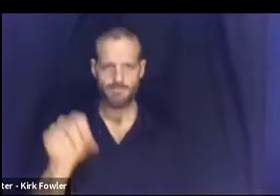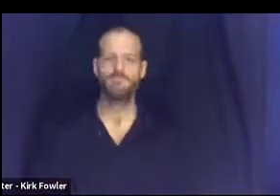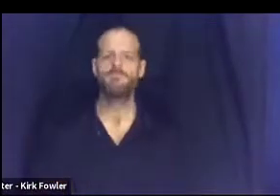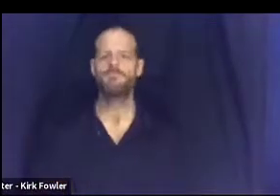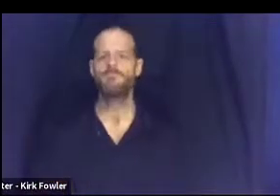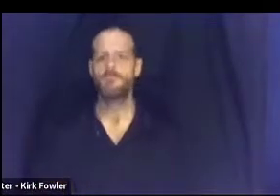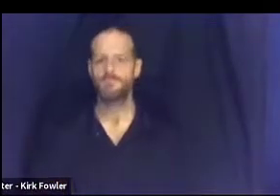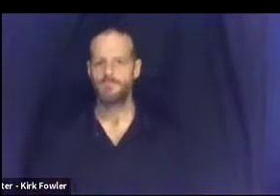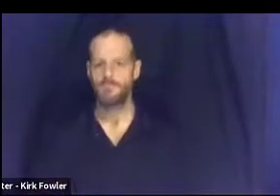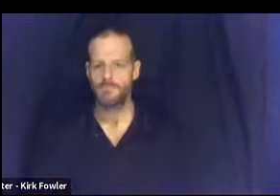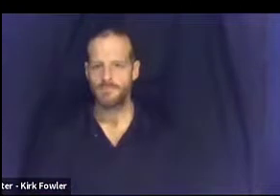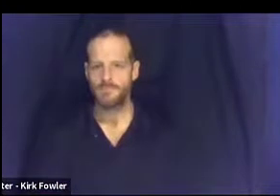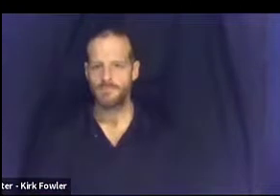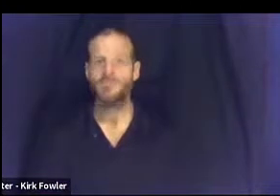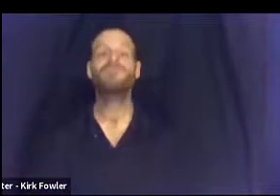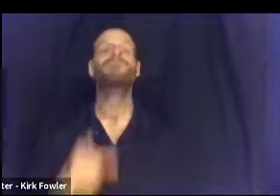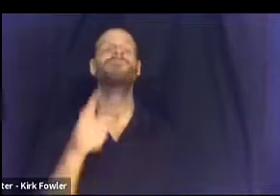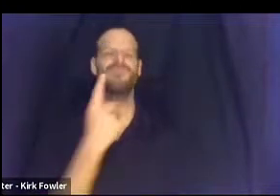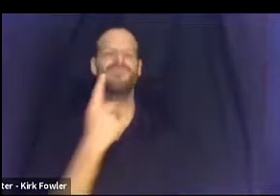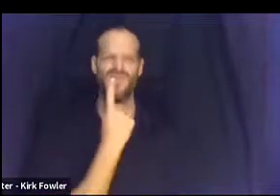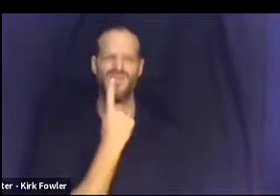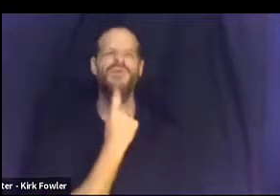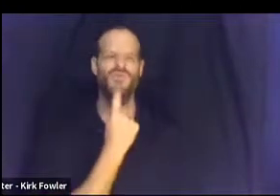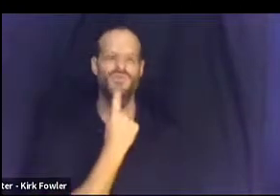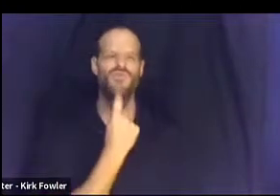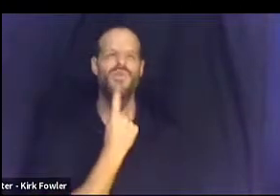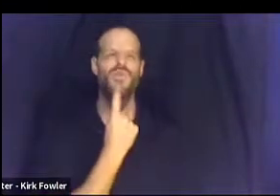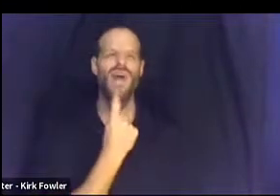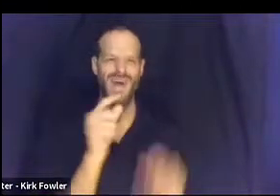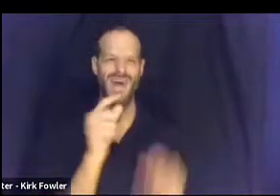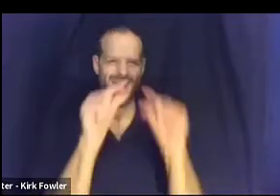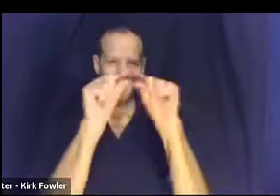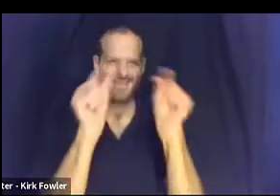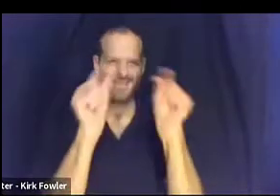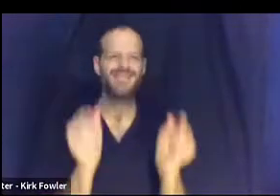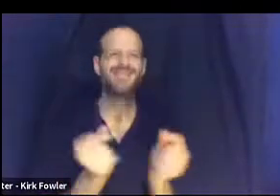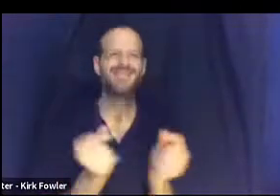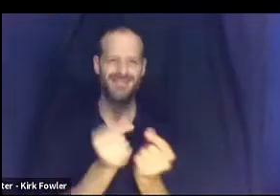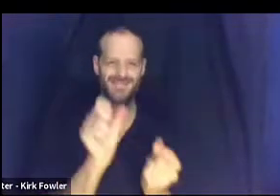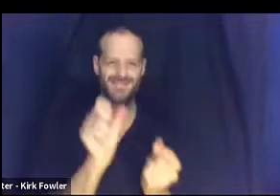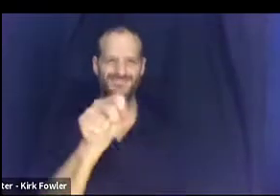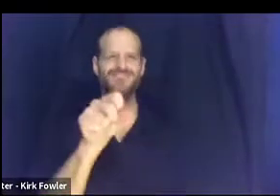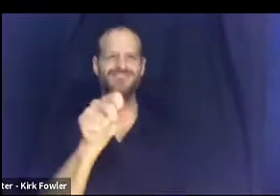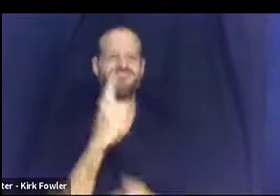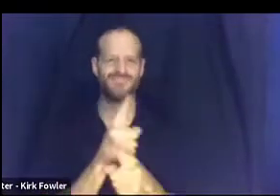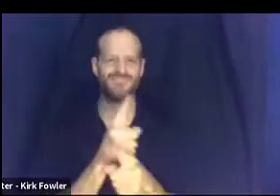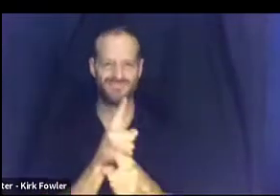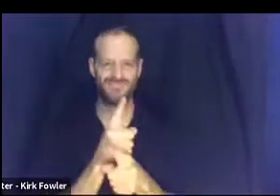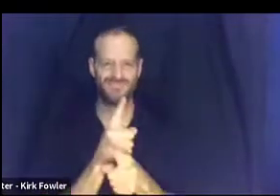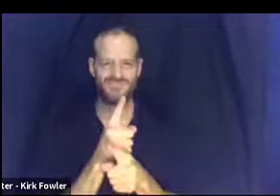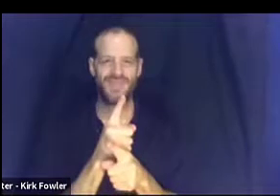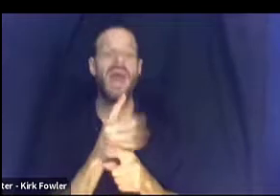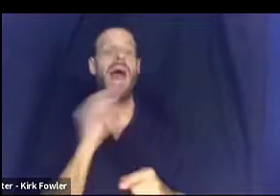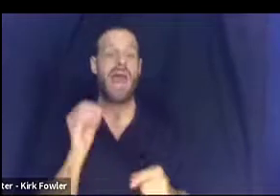Oh, yeah. The red lines around the symbols and the box. Yeah. The red rectangle